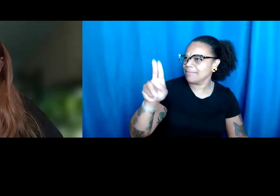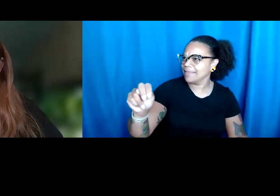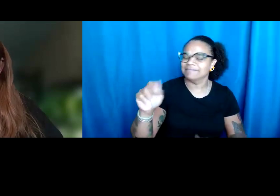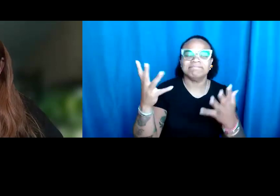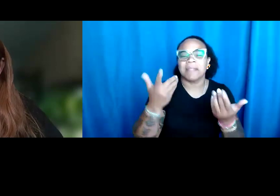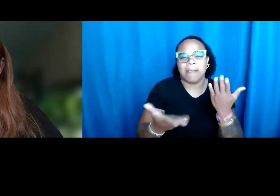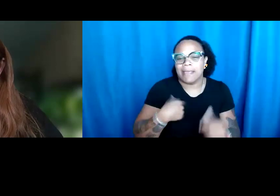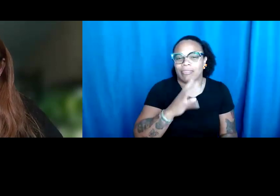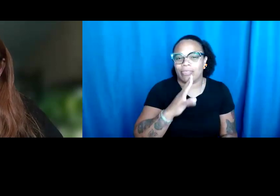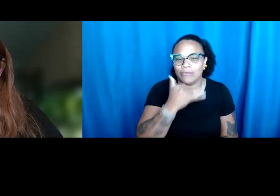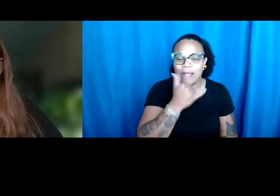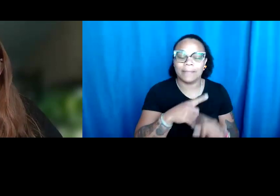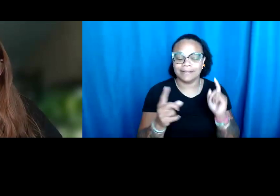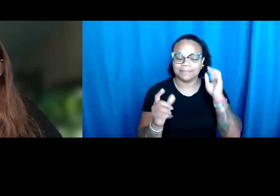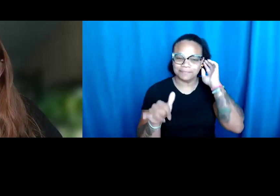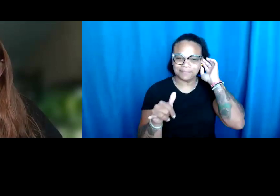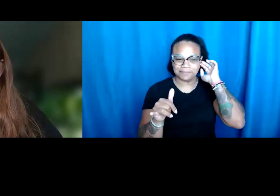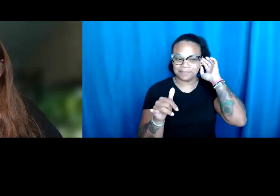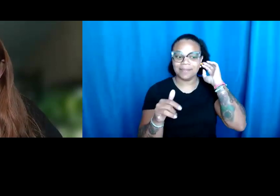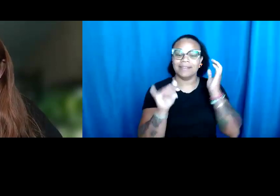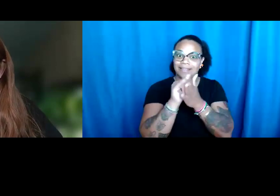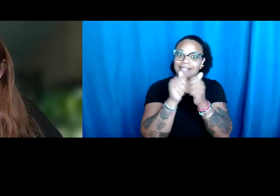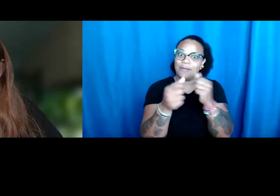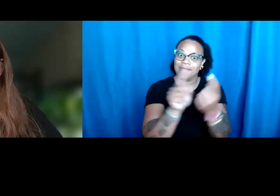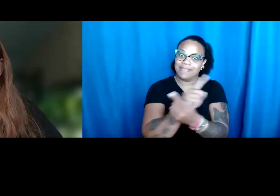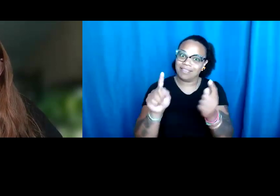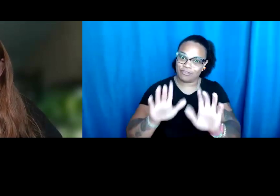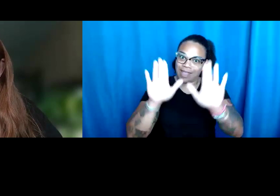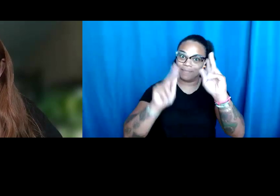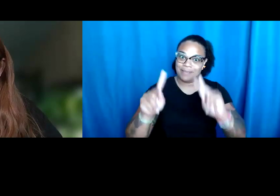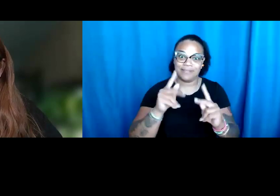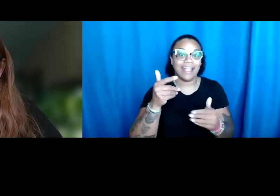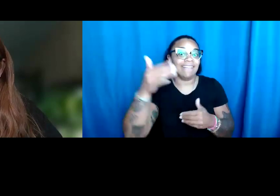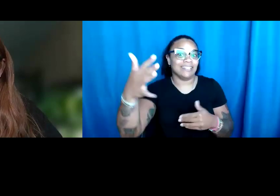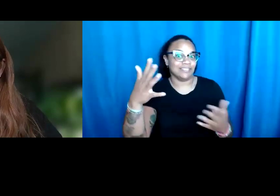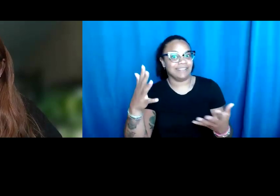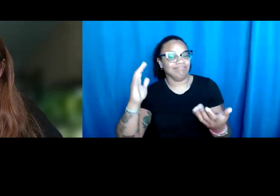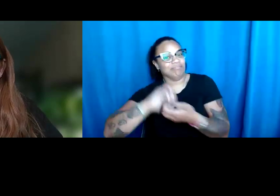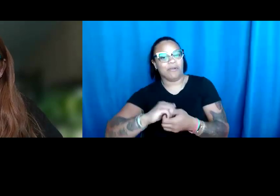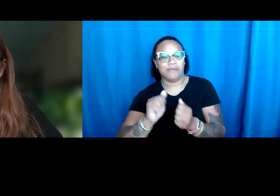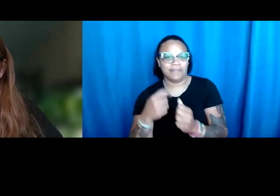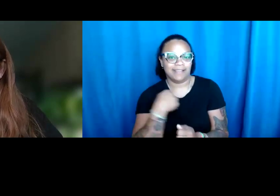This is how we meet great people who end up working with us.